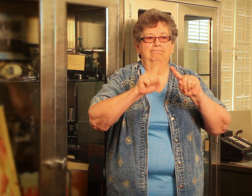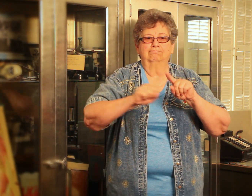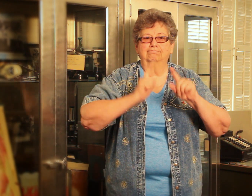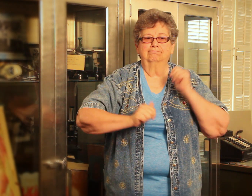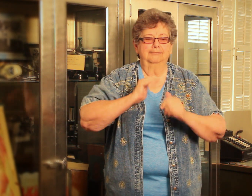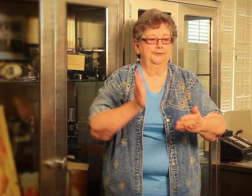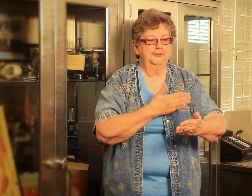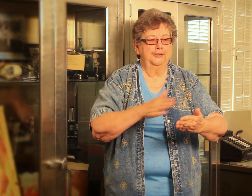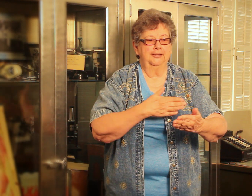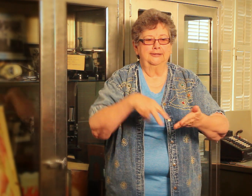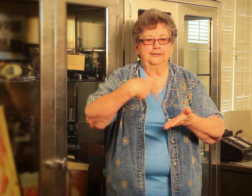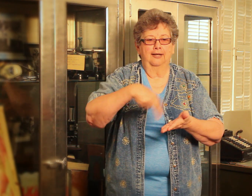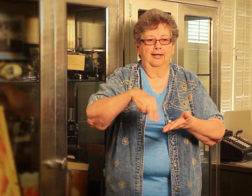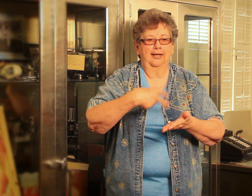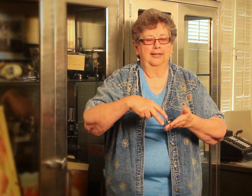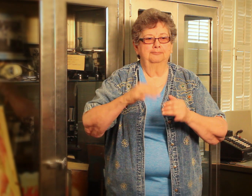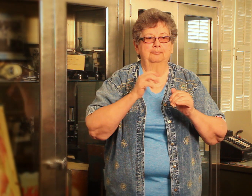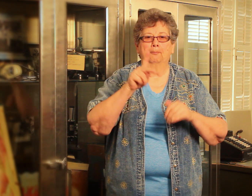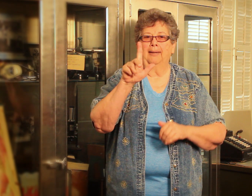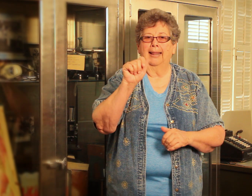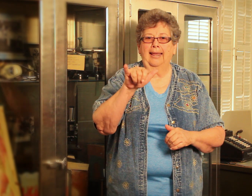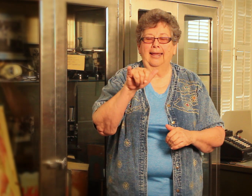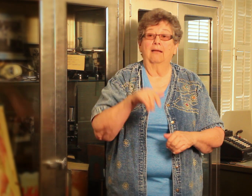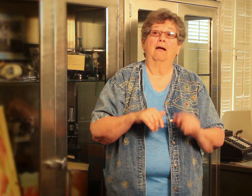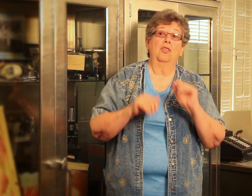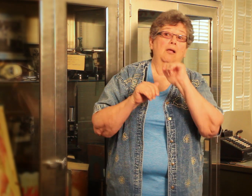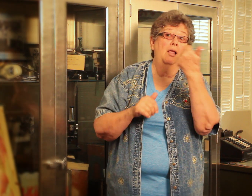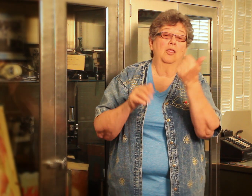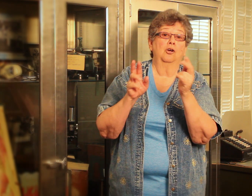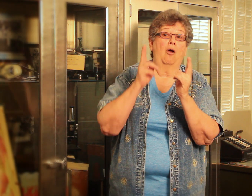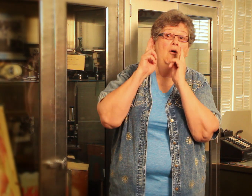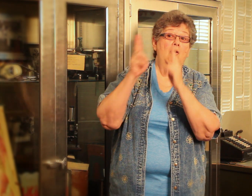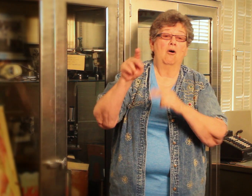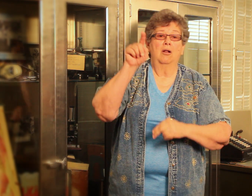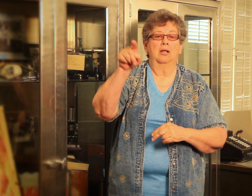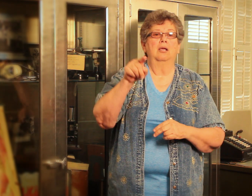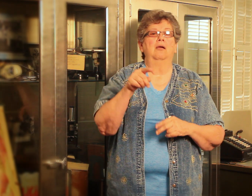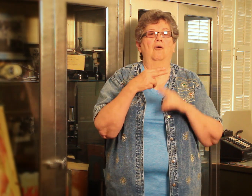Where we show memorabilia of musicals, plays, dances, etc.